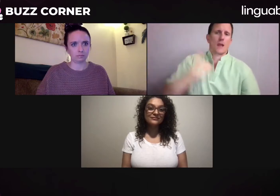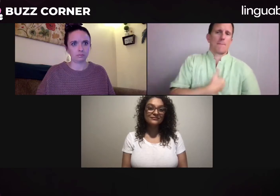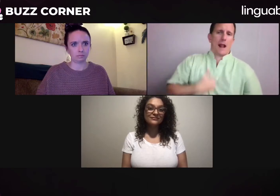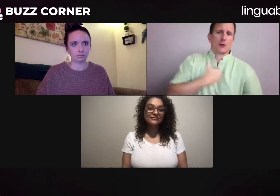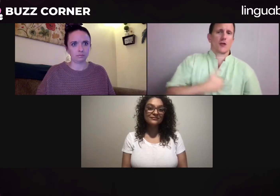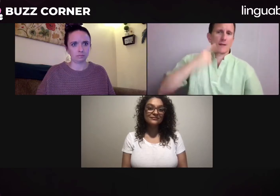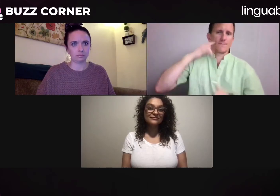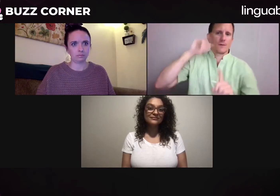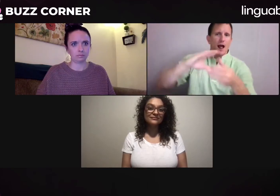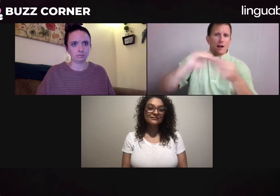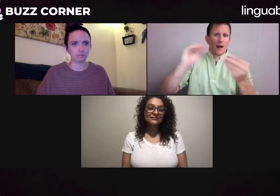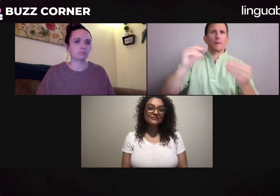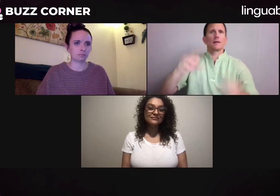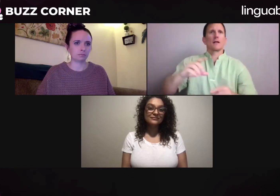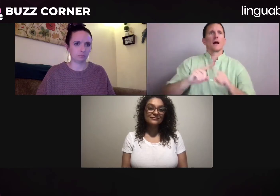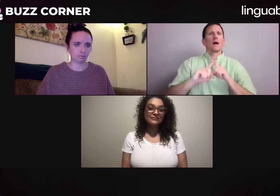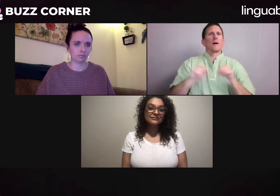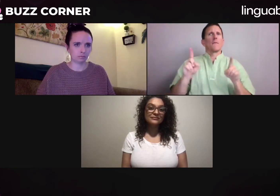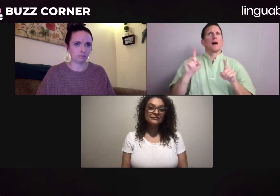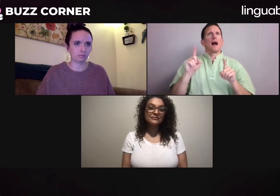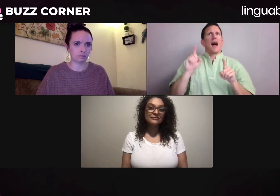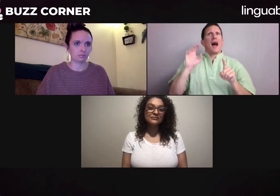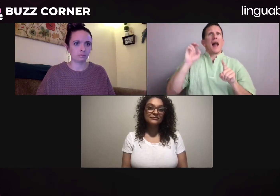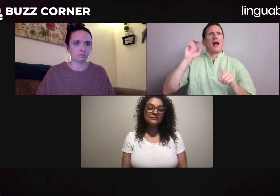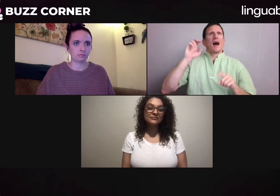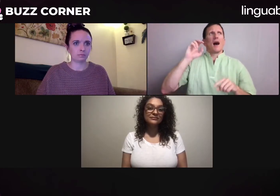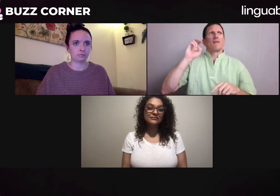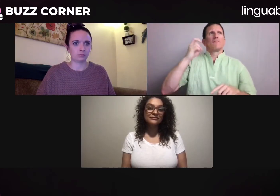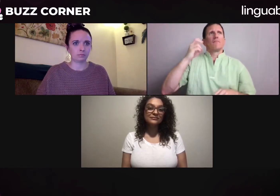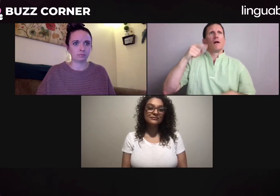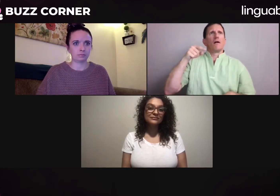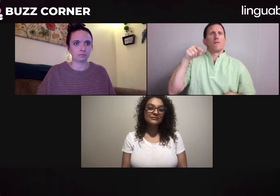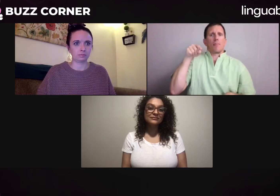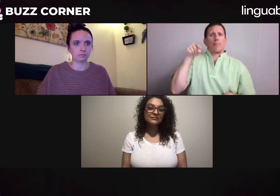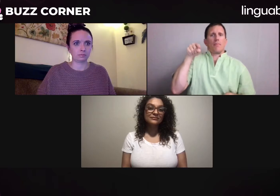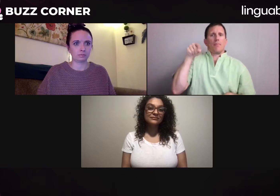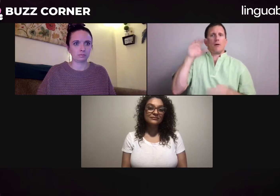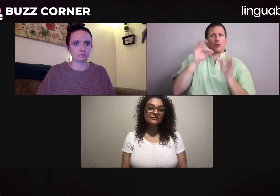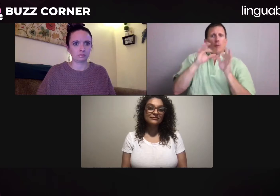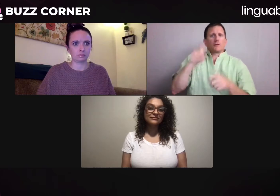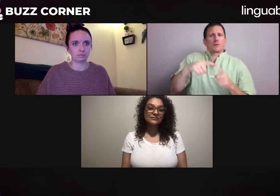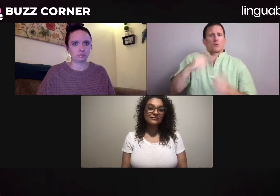And then later on they did apologize for the comment that they made.